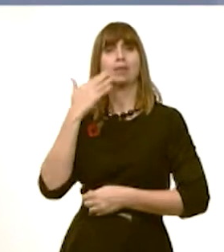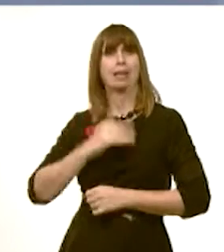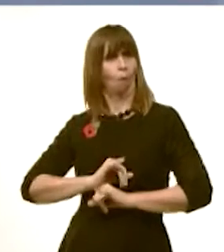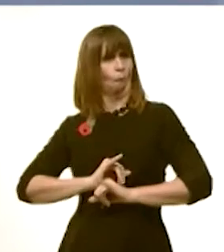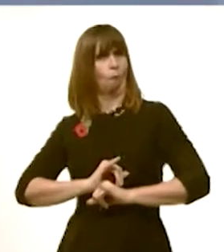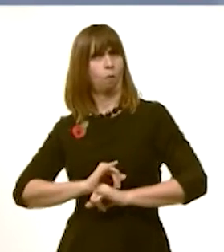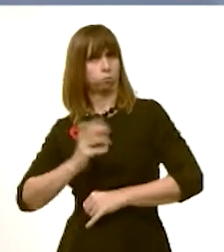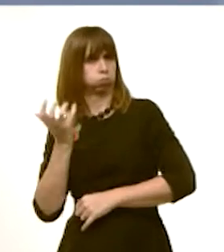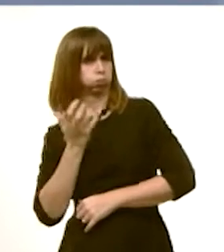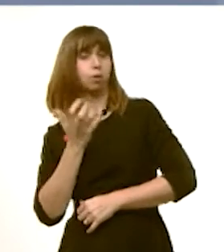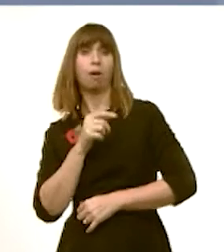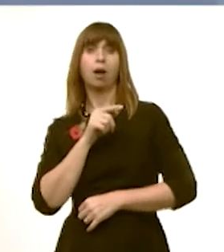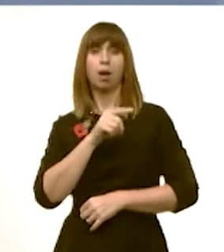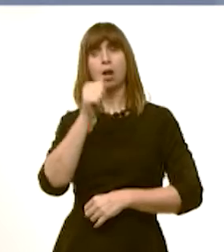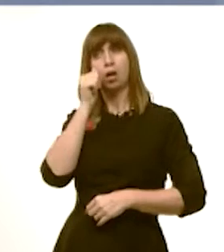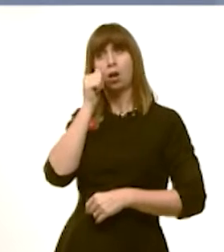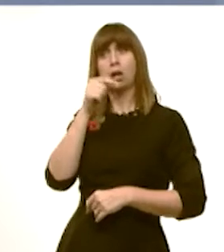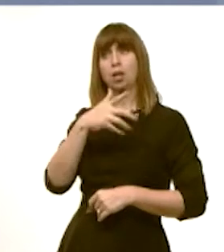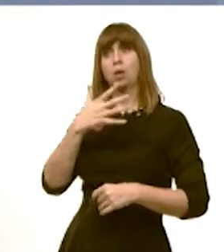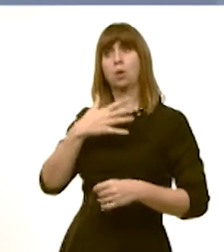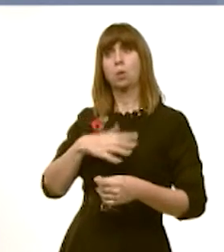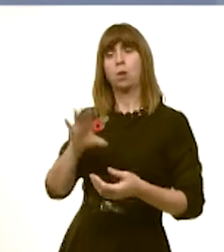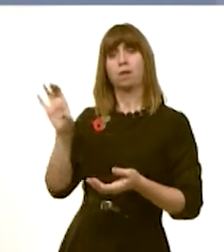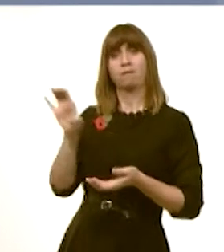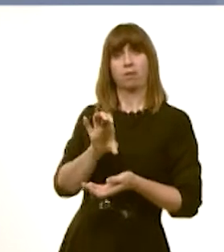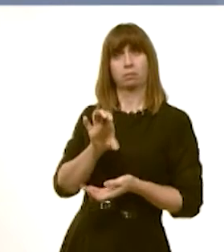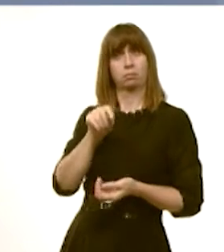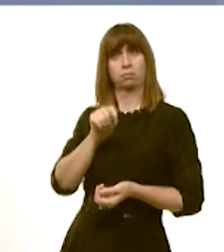Obviously, theyíre seeking EU funding for the power station with an unusual record,